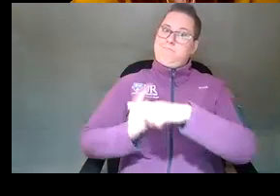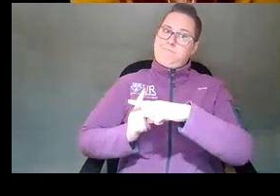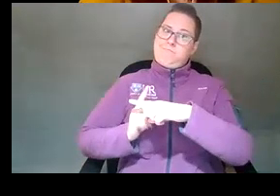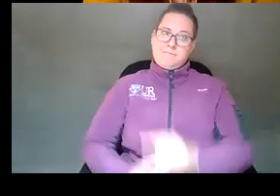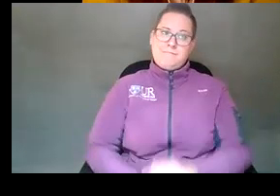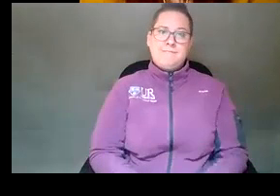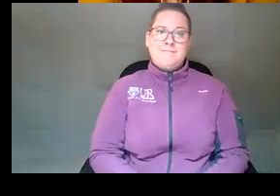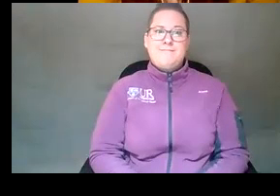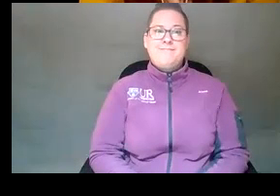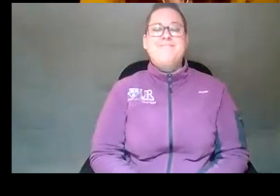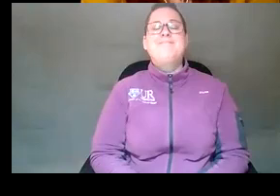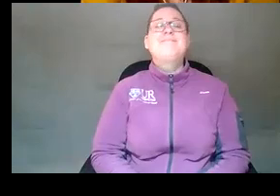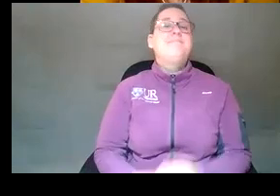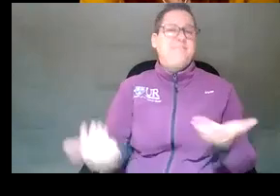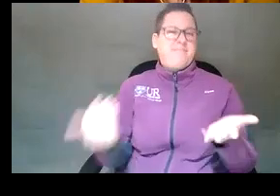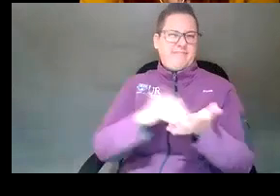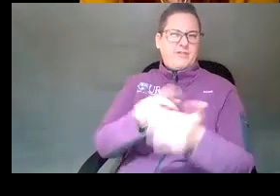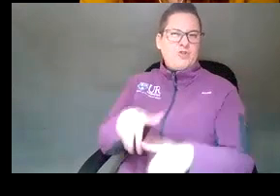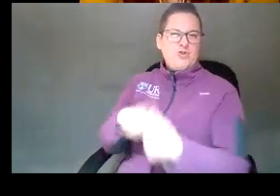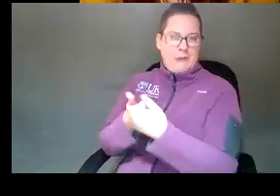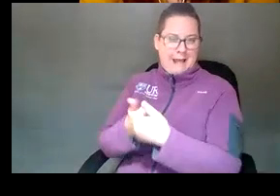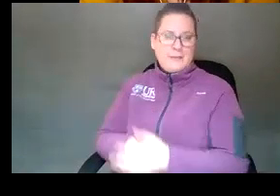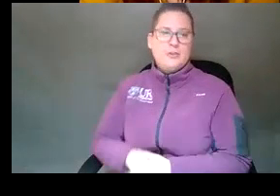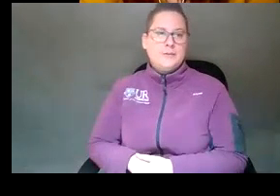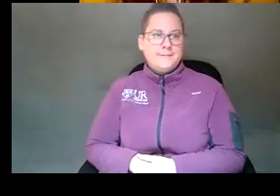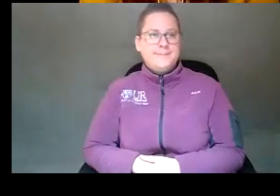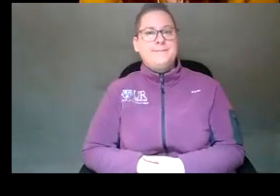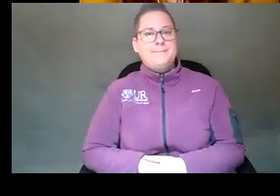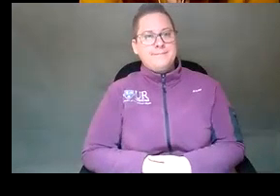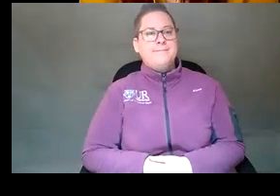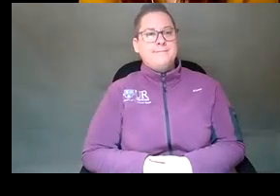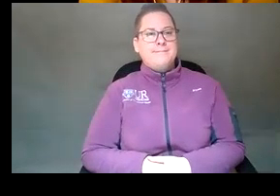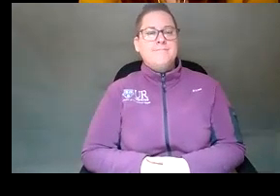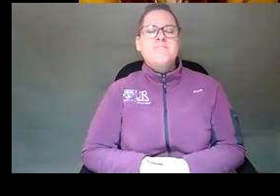and also some challenges so again we can talk of we can see some similarities in terms of